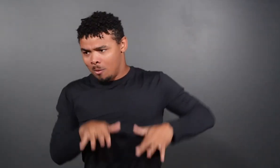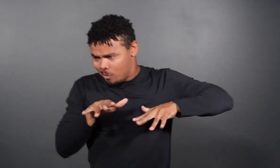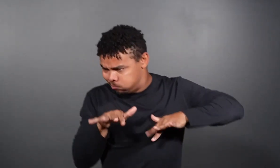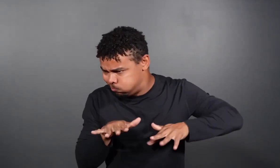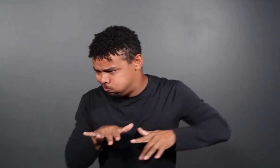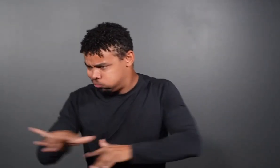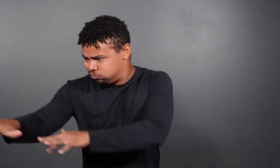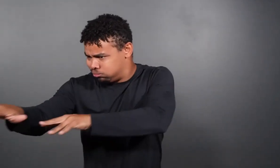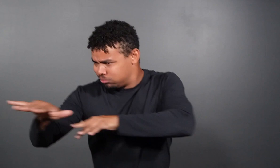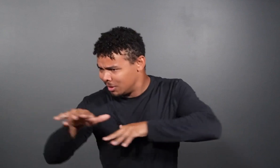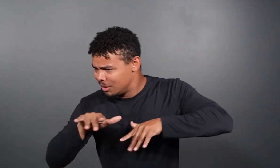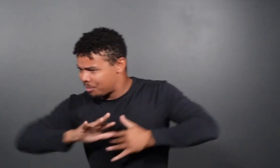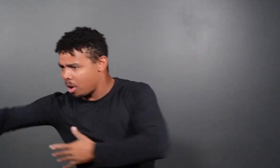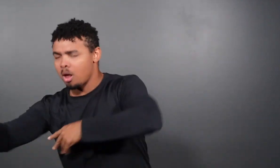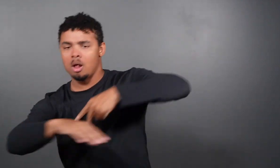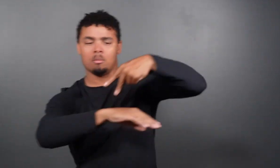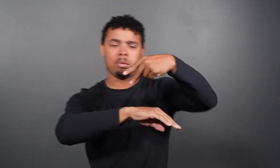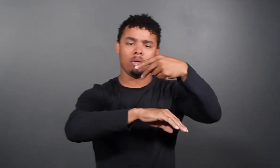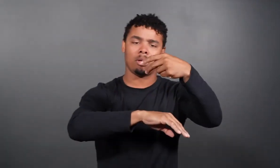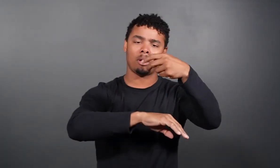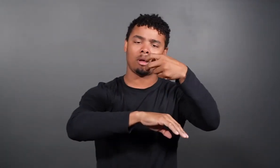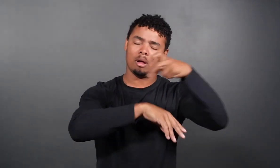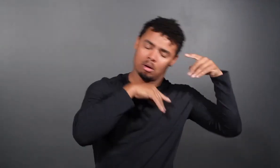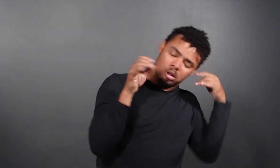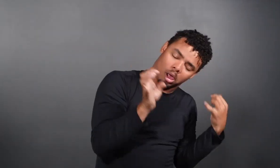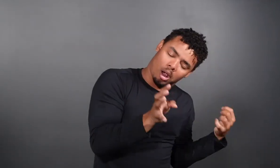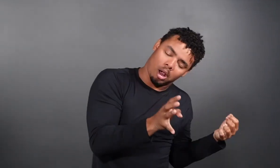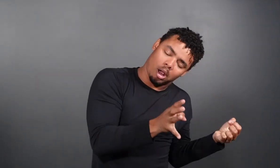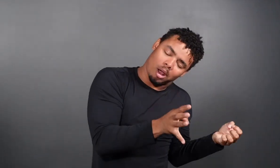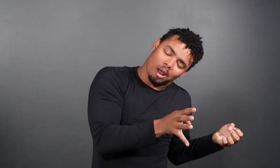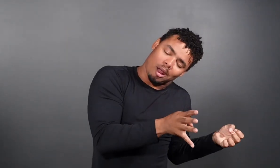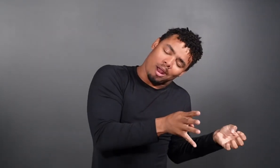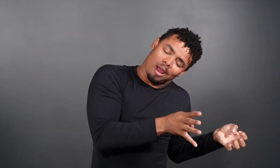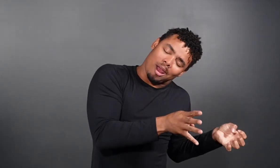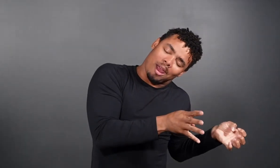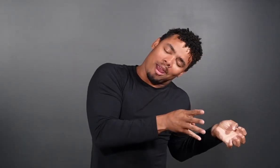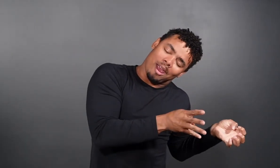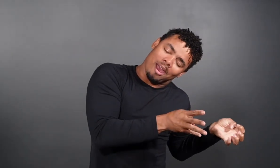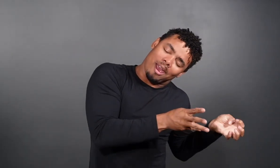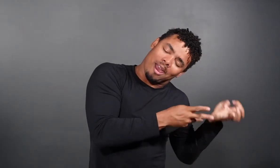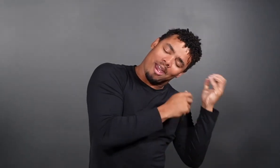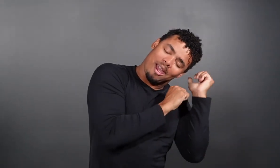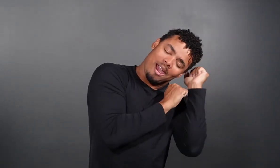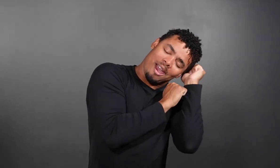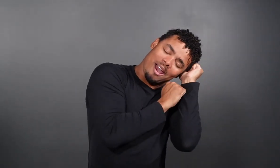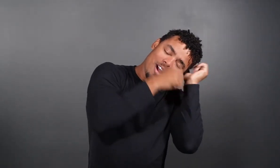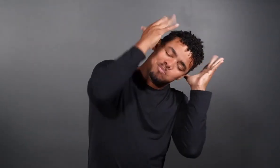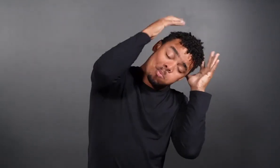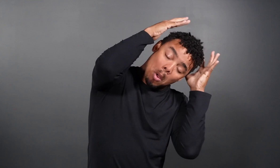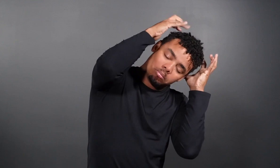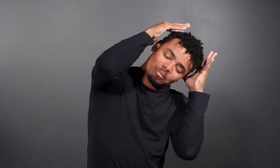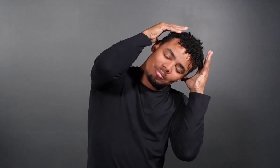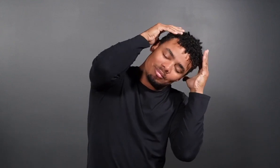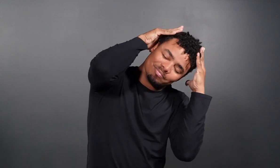the river rolls and she levitates curls a swirl head a hummin’